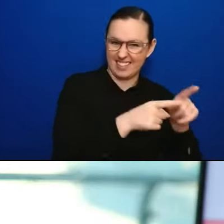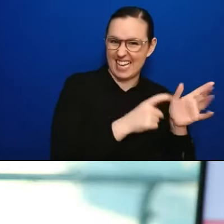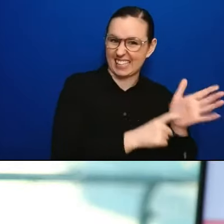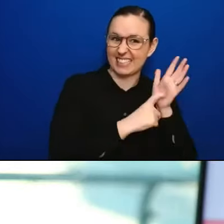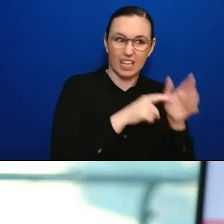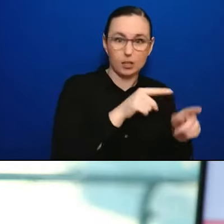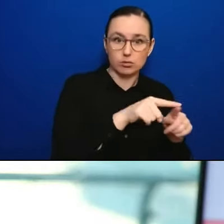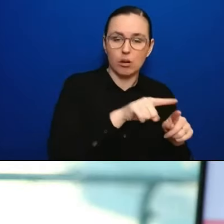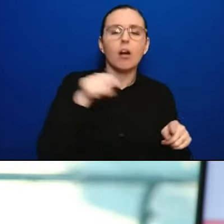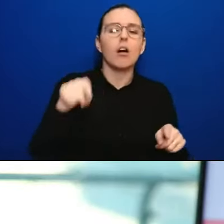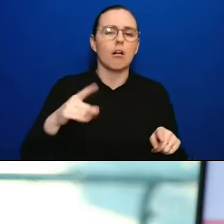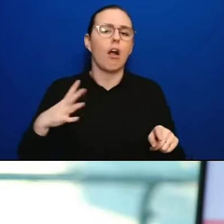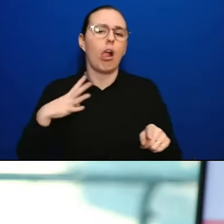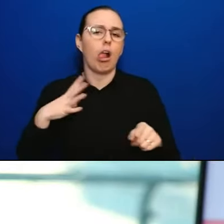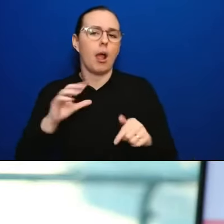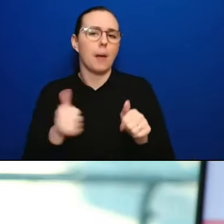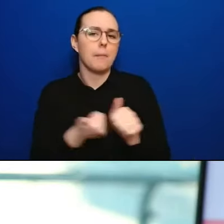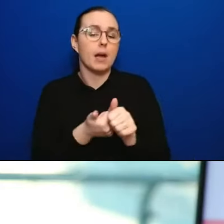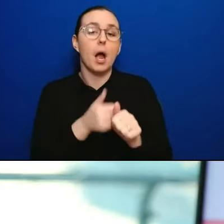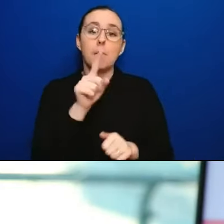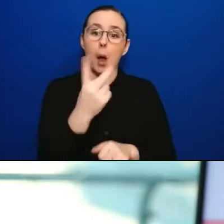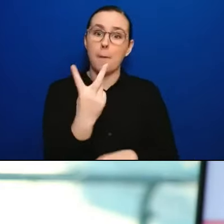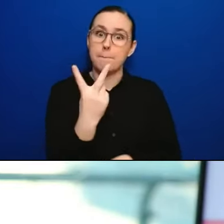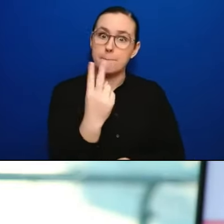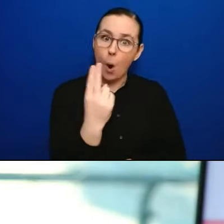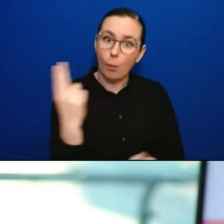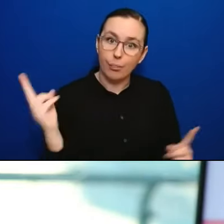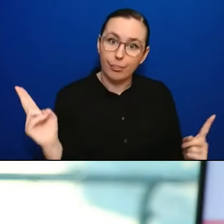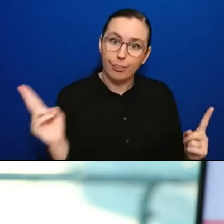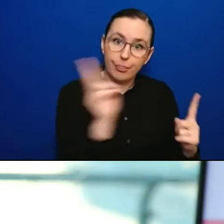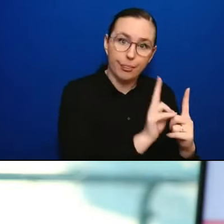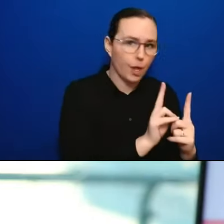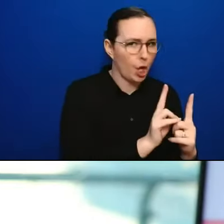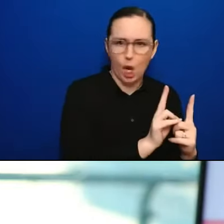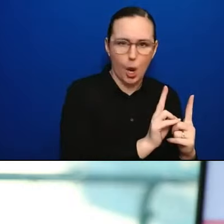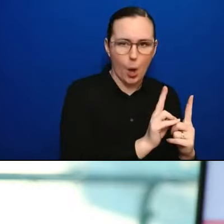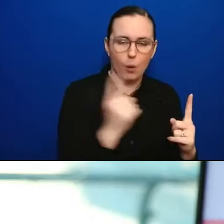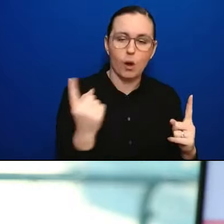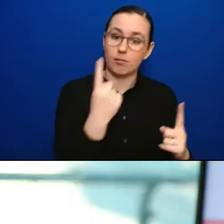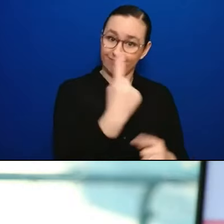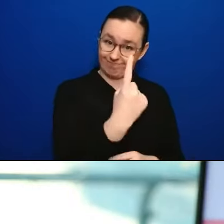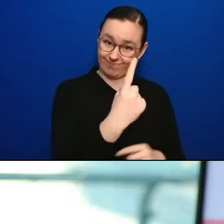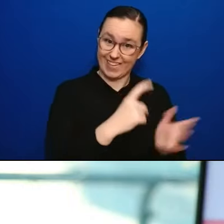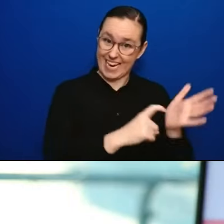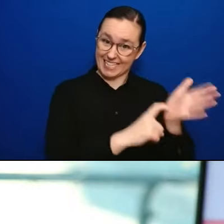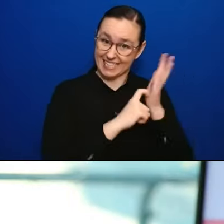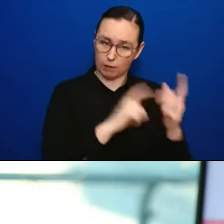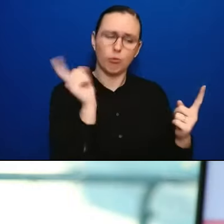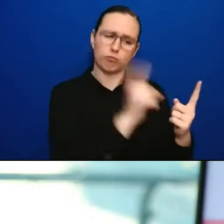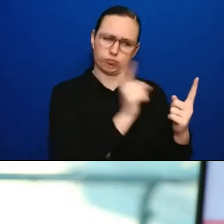in case you can't go. But one at a time. Making sure that we do have that all-important connection